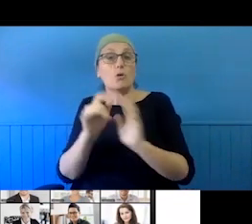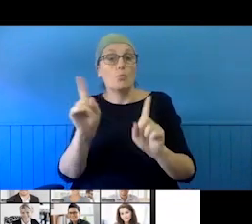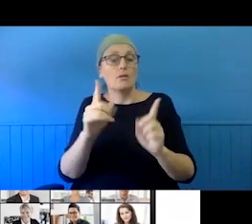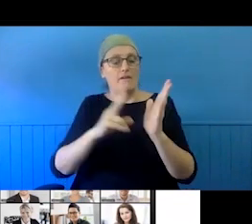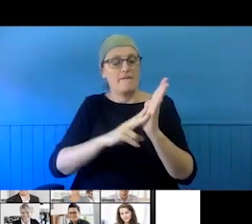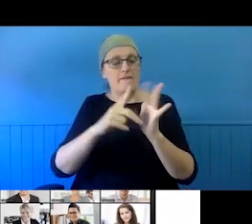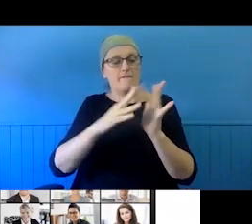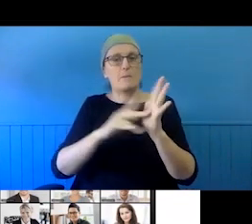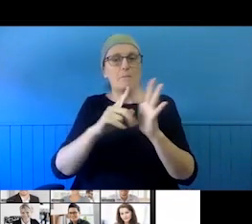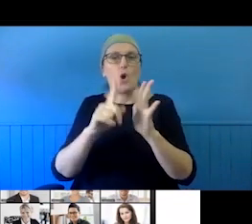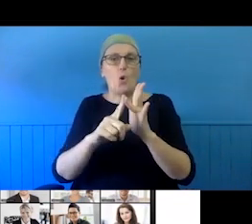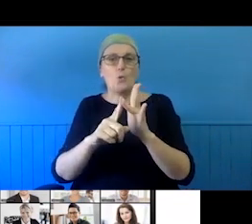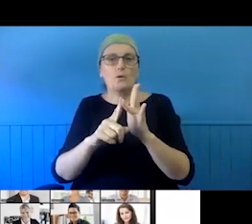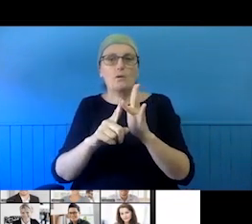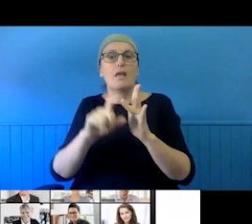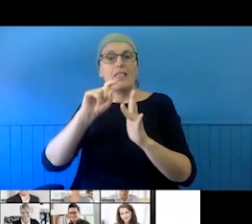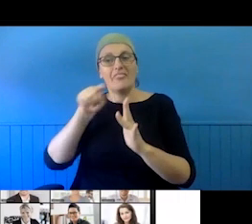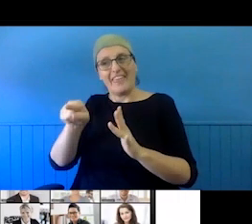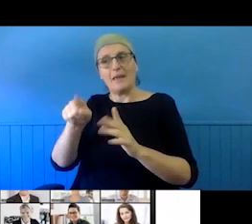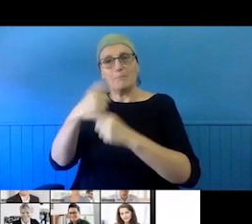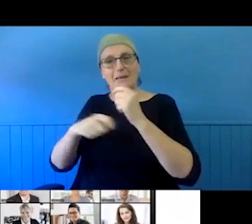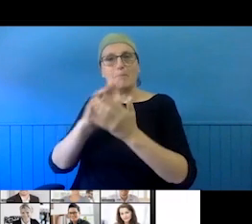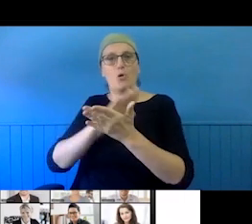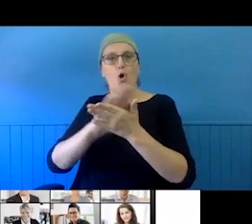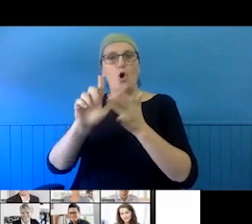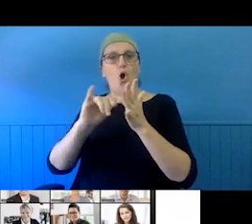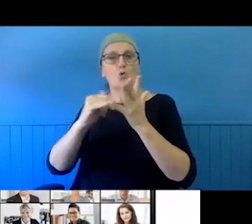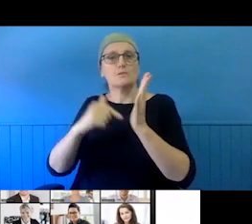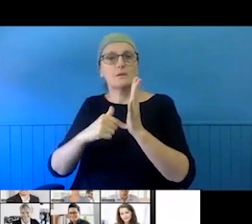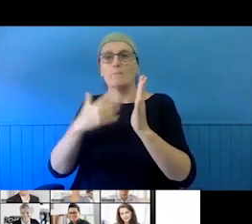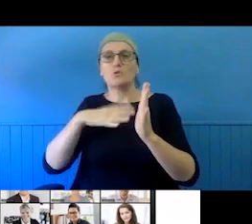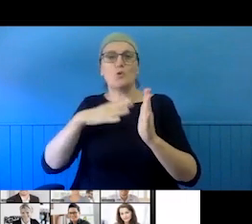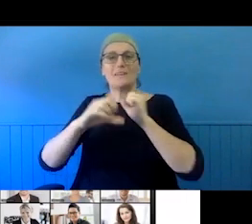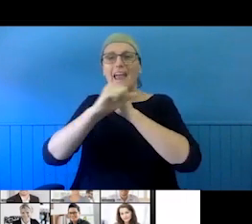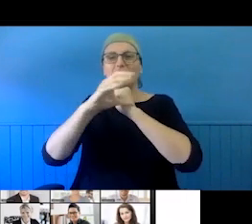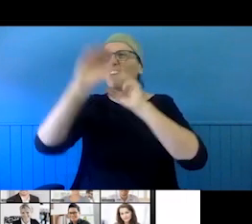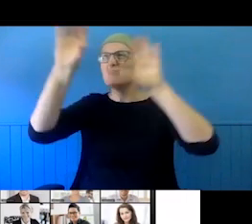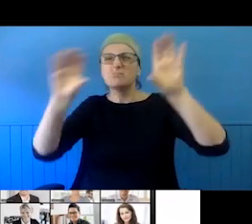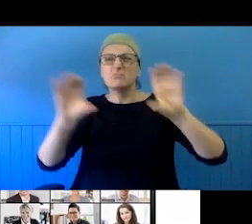everything that appears around that video. Then obviously there are other platforms, many that do livestreaming, that are very popular